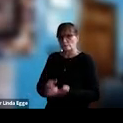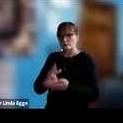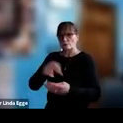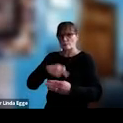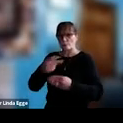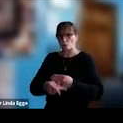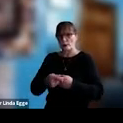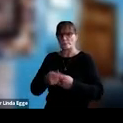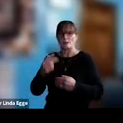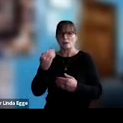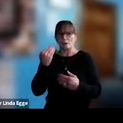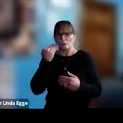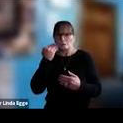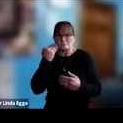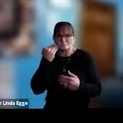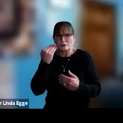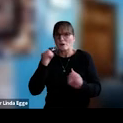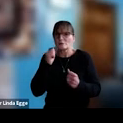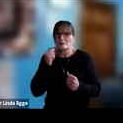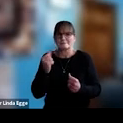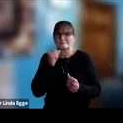because we know not a lot of people have access to that.